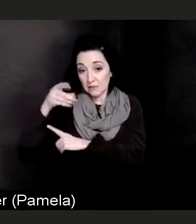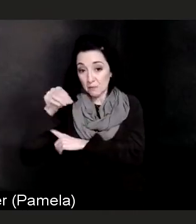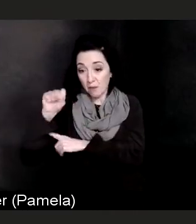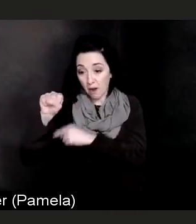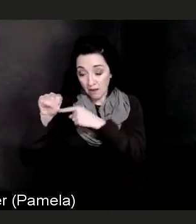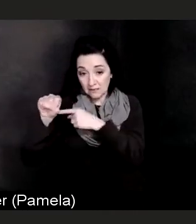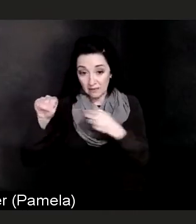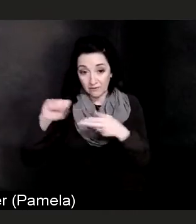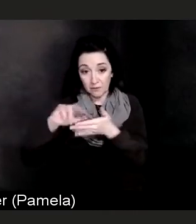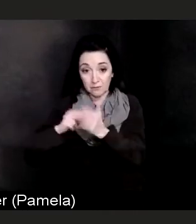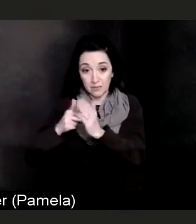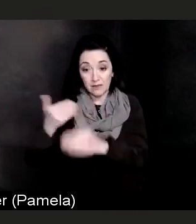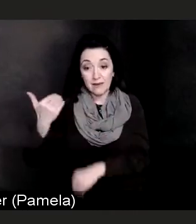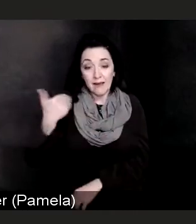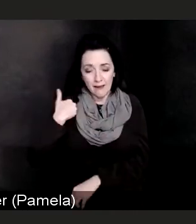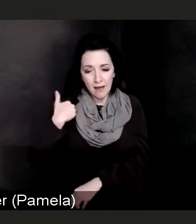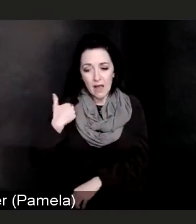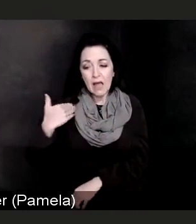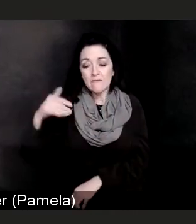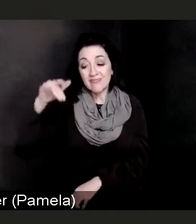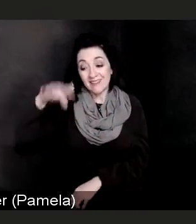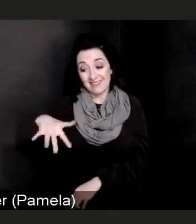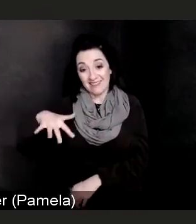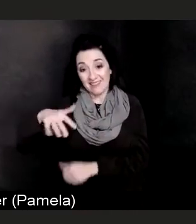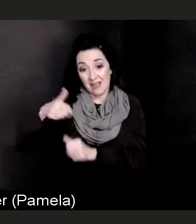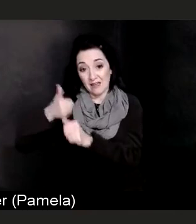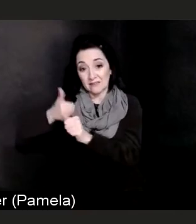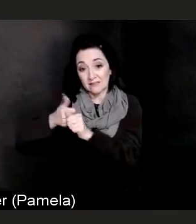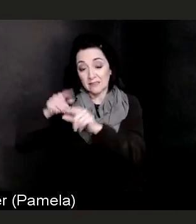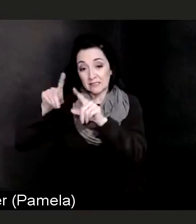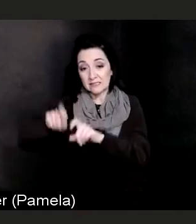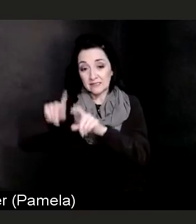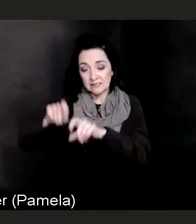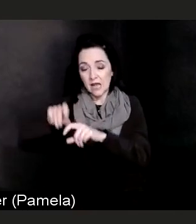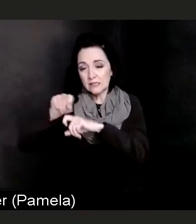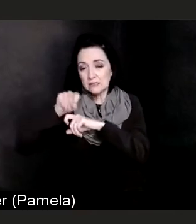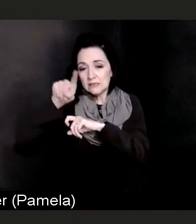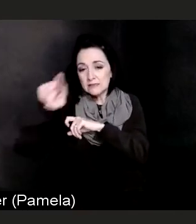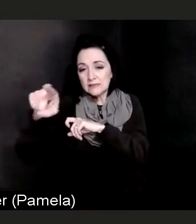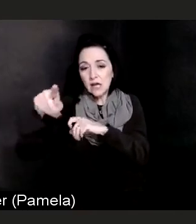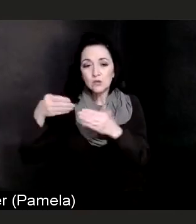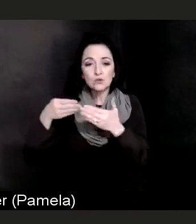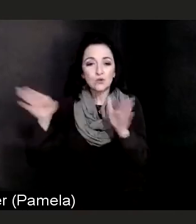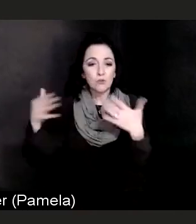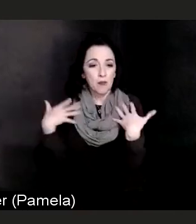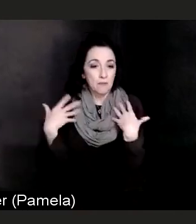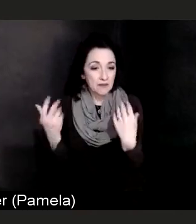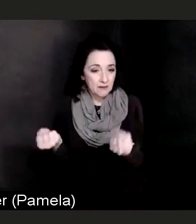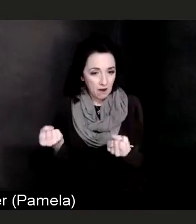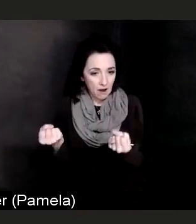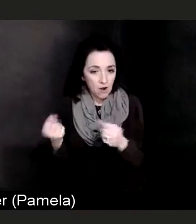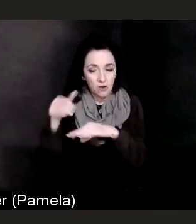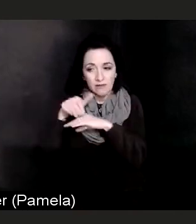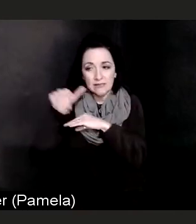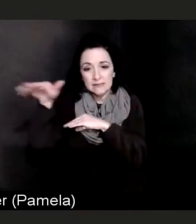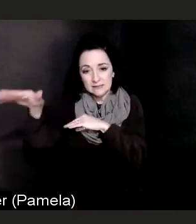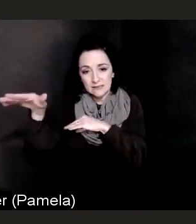that are sent to the State of Delaware Public Health for us and/or the Centers for Disease Control